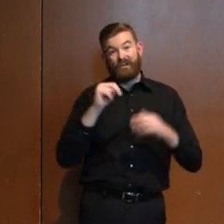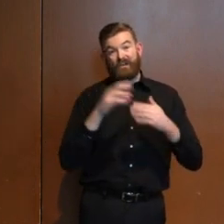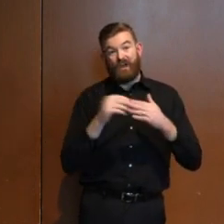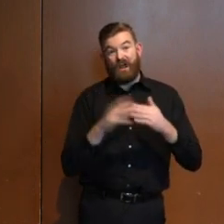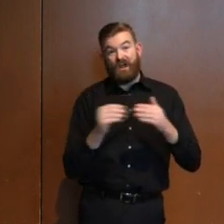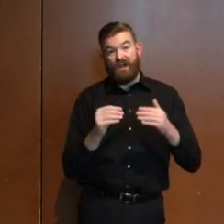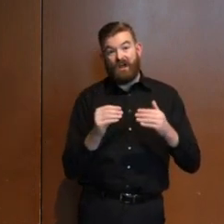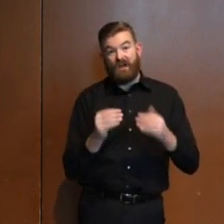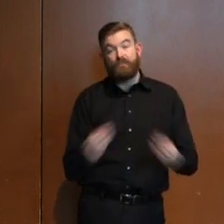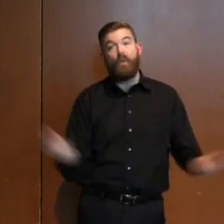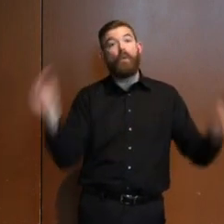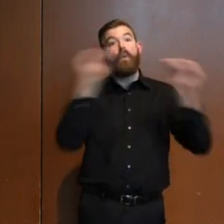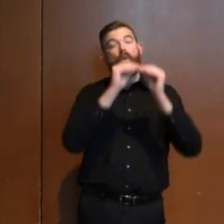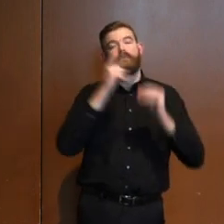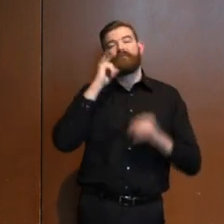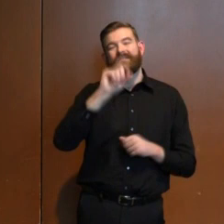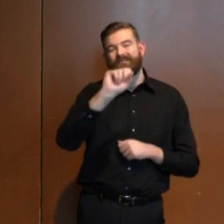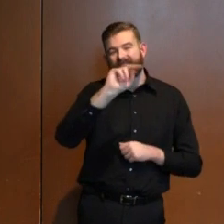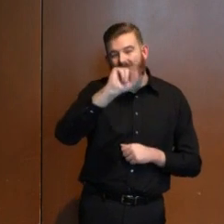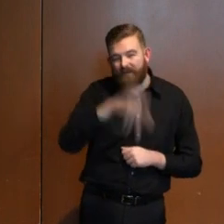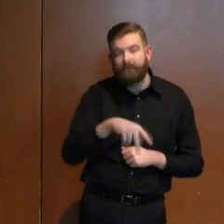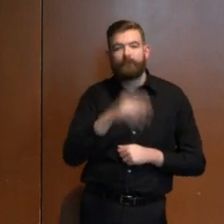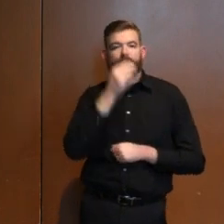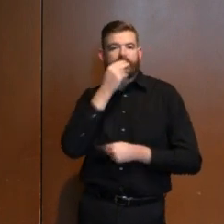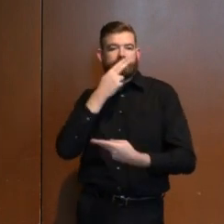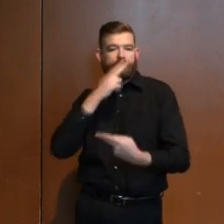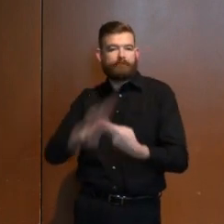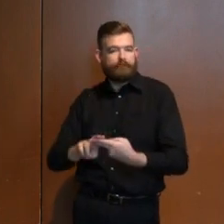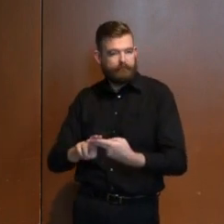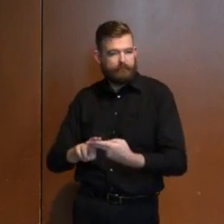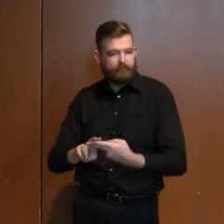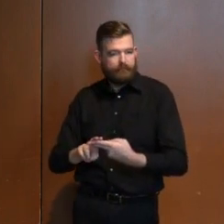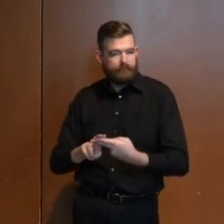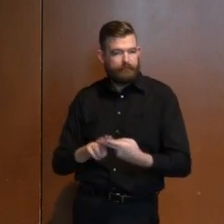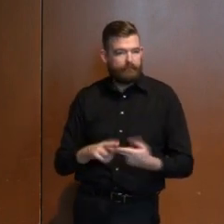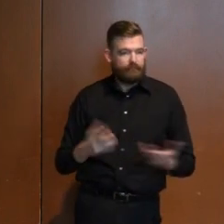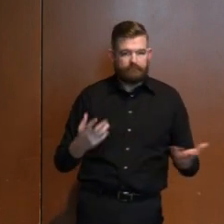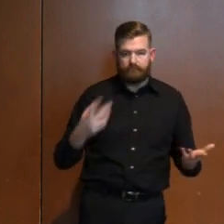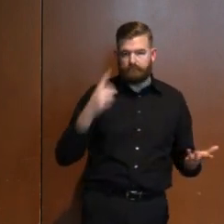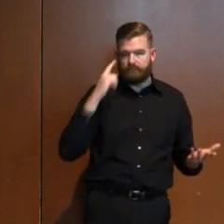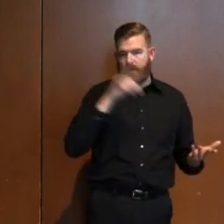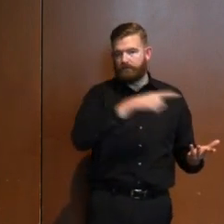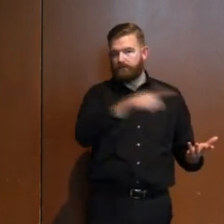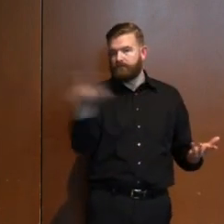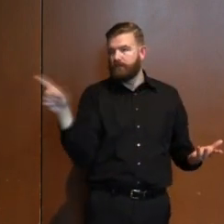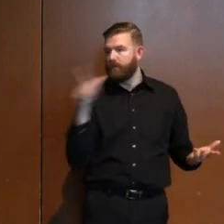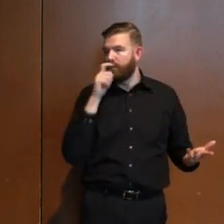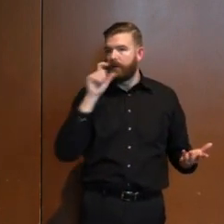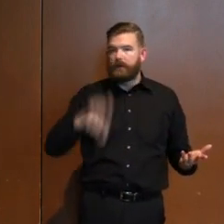LEADING THE WAY IN TESTING AND TREATMENT. $15.5BILLION EXTRA FOR S.N.A.P. OR FOOD STAMP BENEFITS TO MAKE